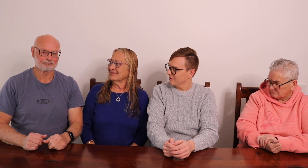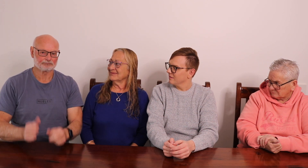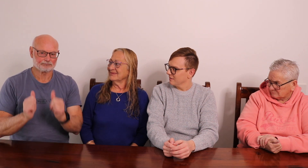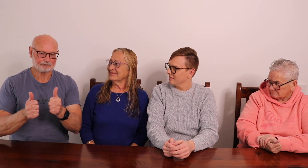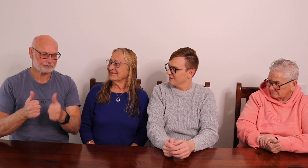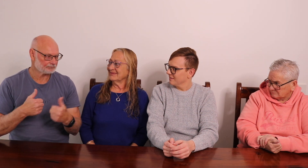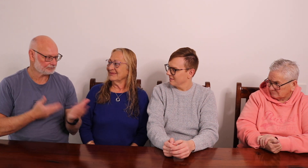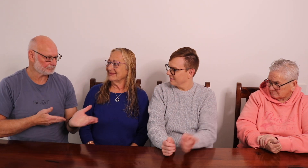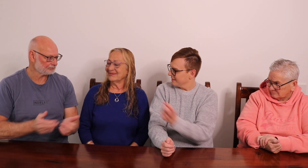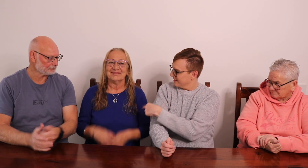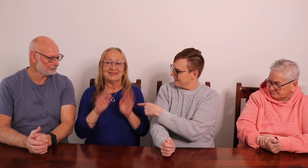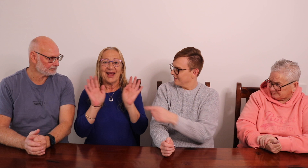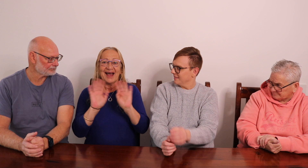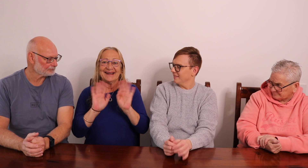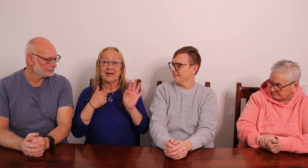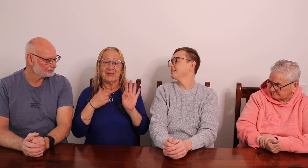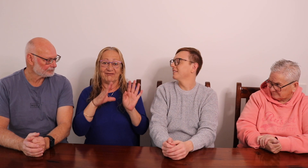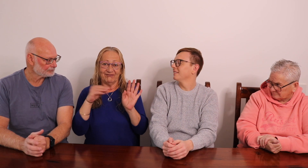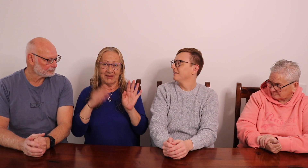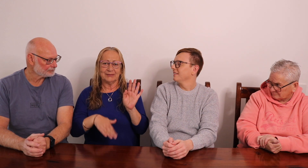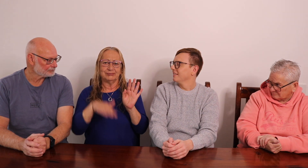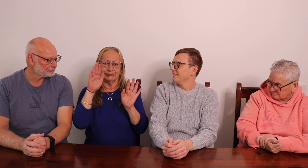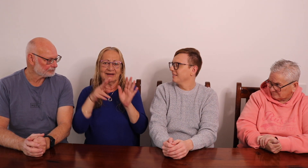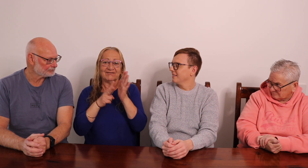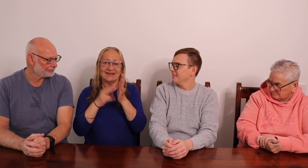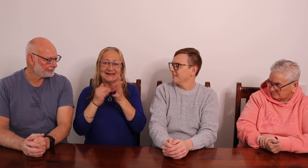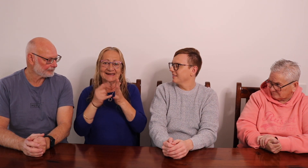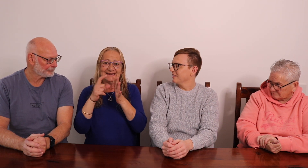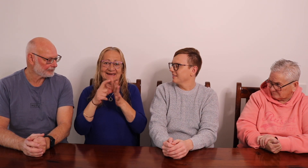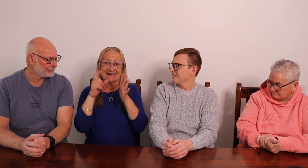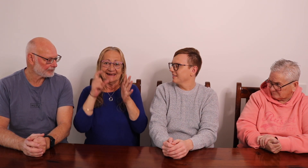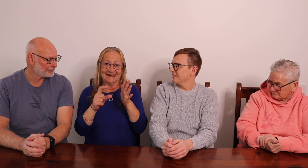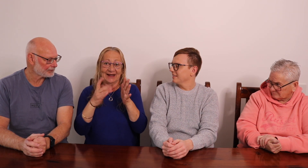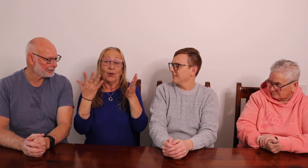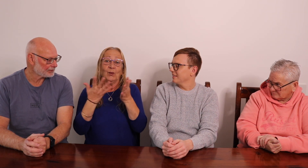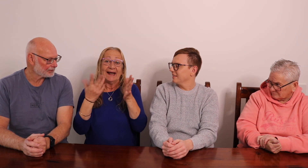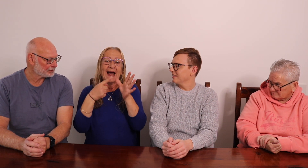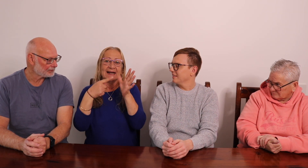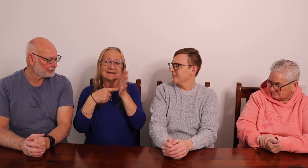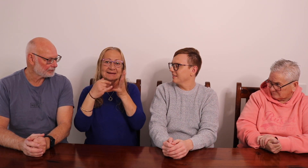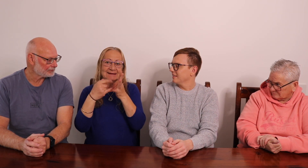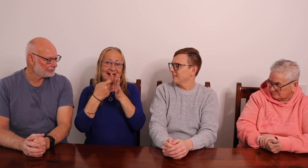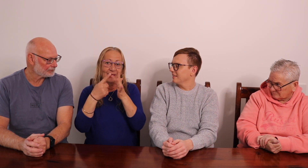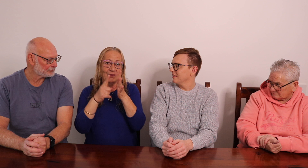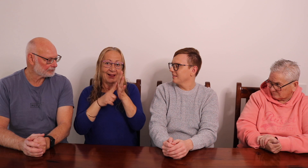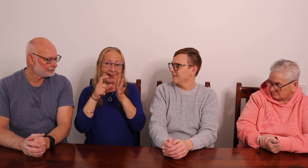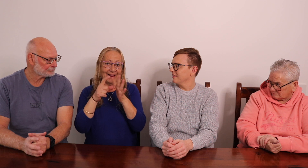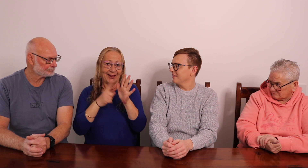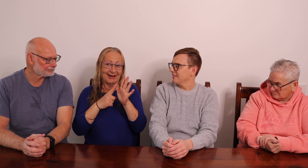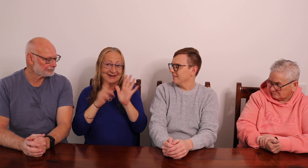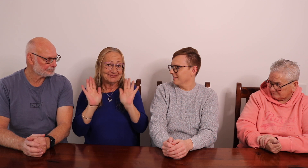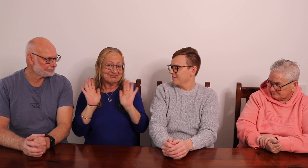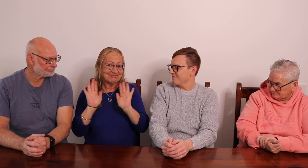I grew up at VSDC at St.Kilda.